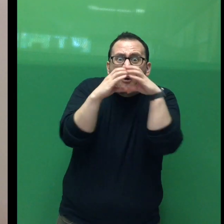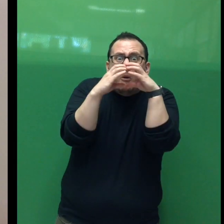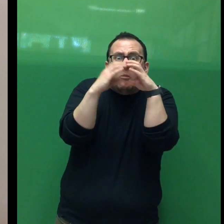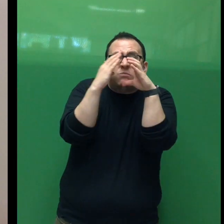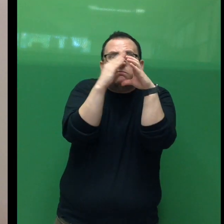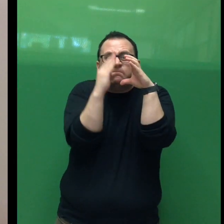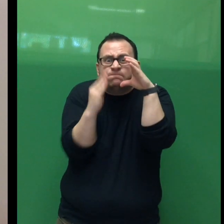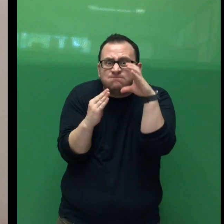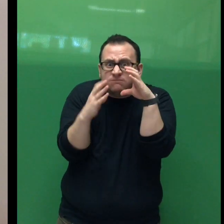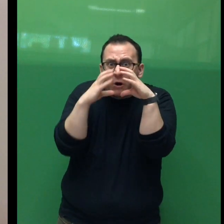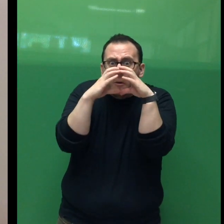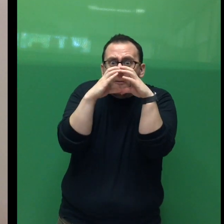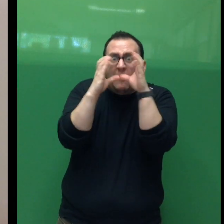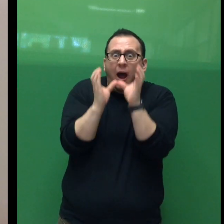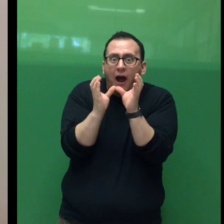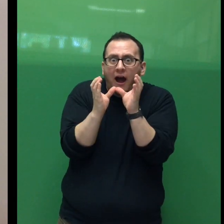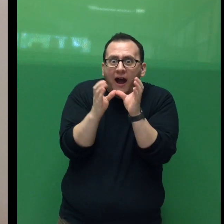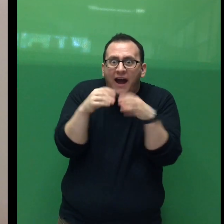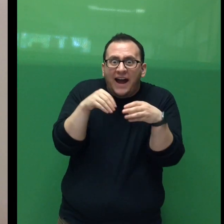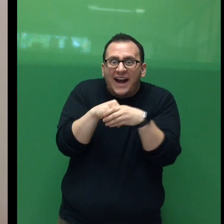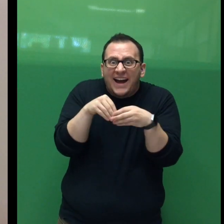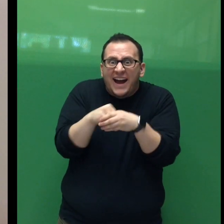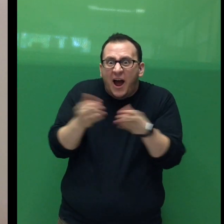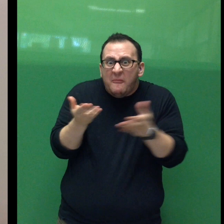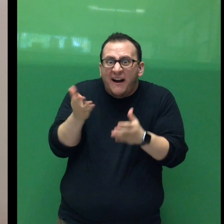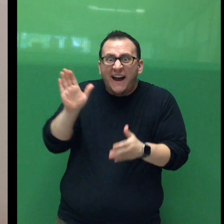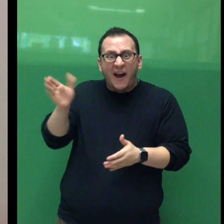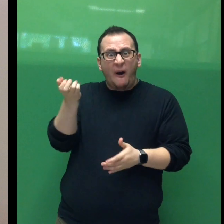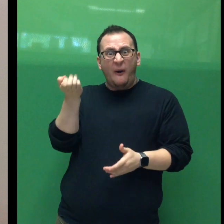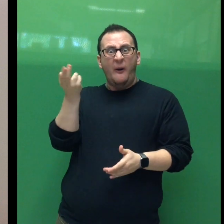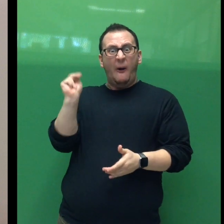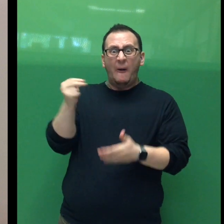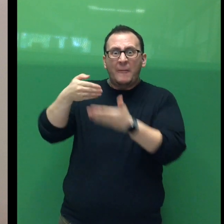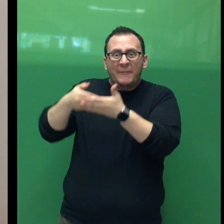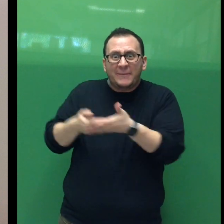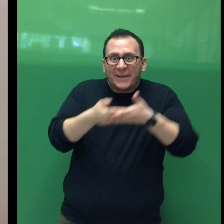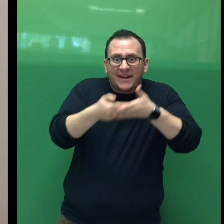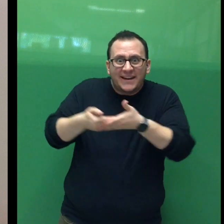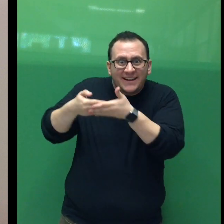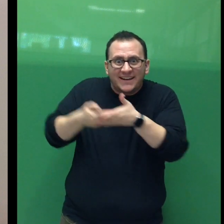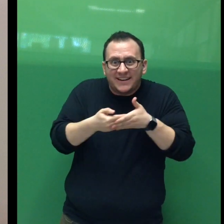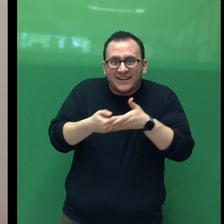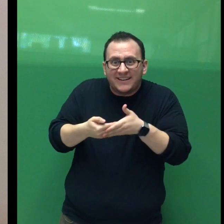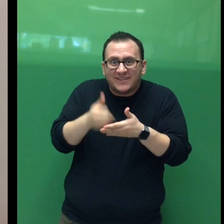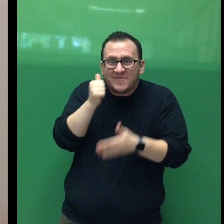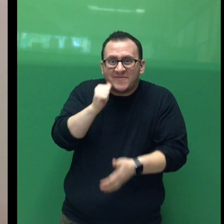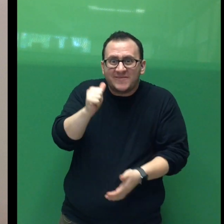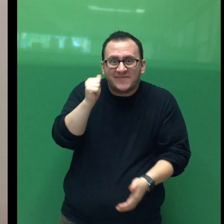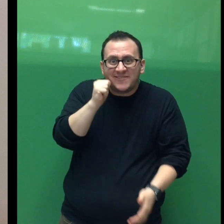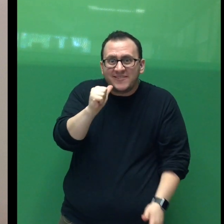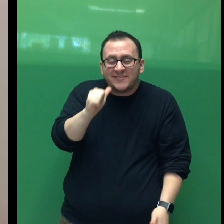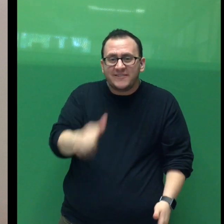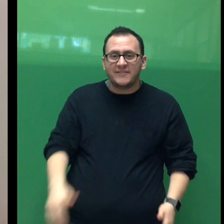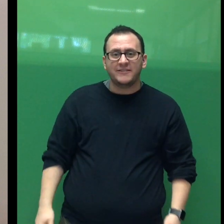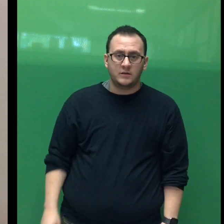The screen splits. On the left:The previously described picture. On the right: Linden signs using American Sign Language.]